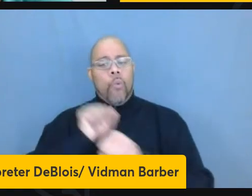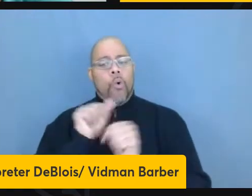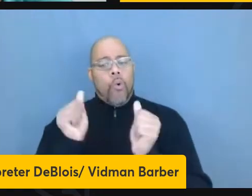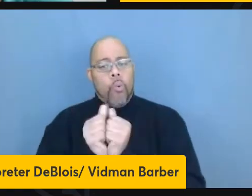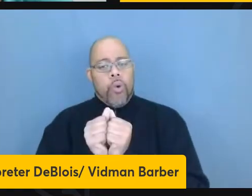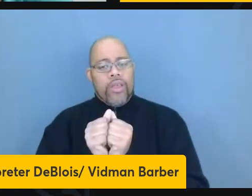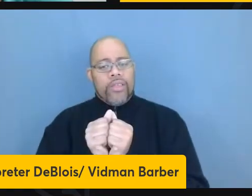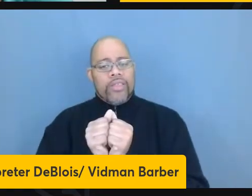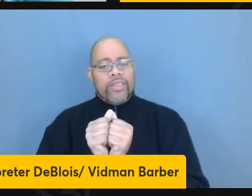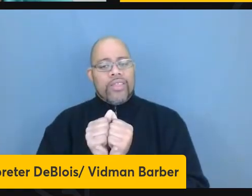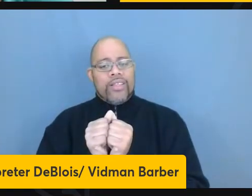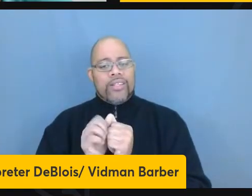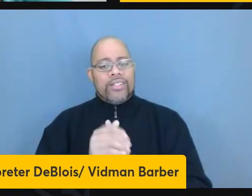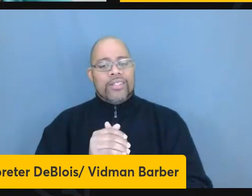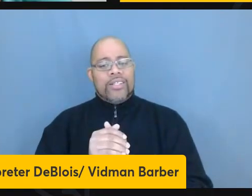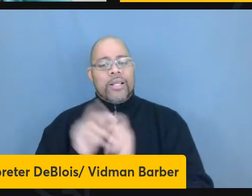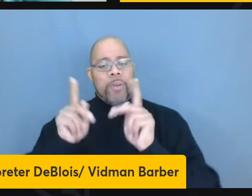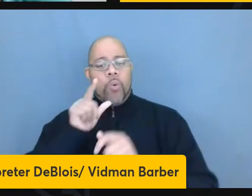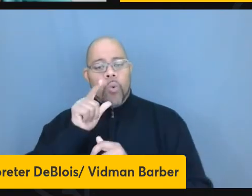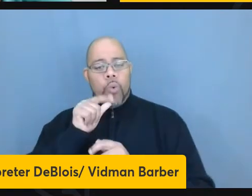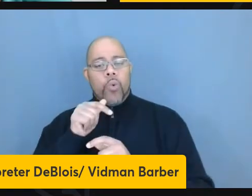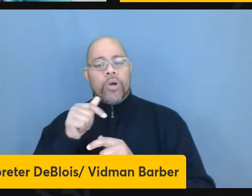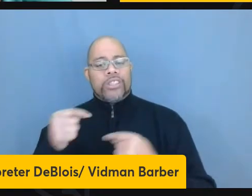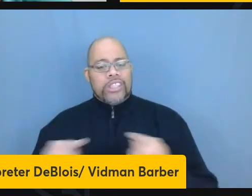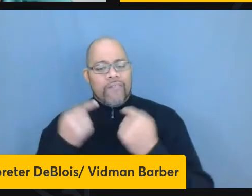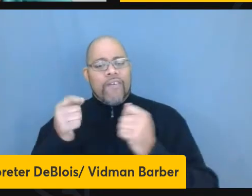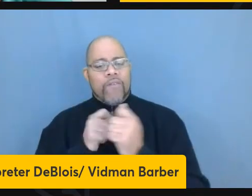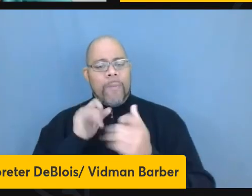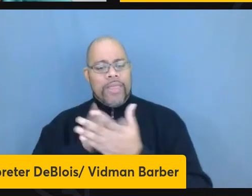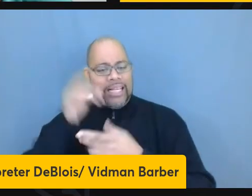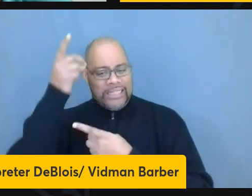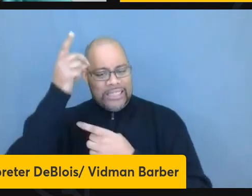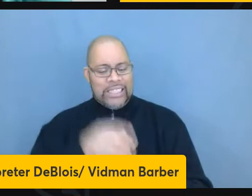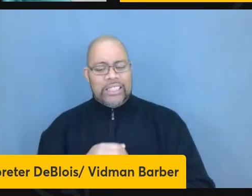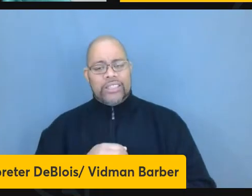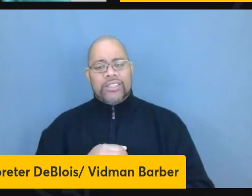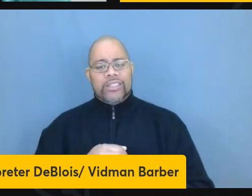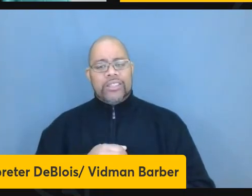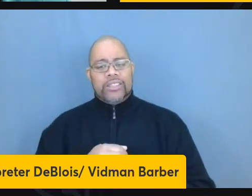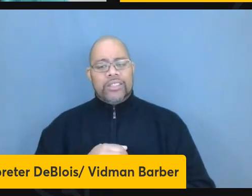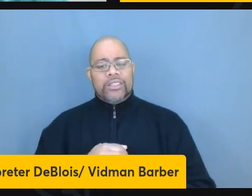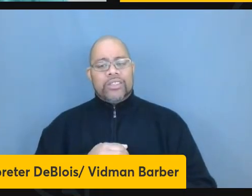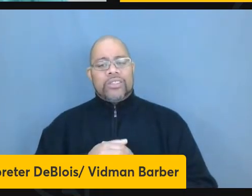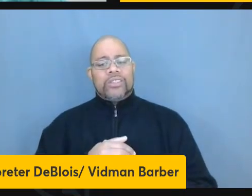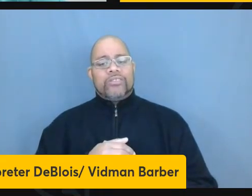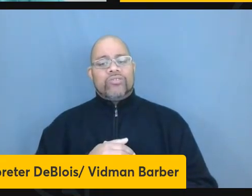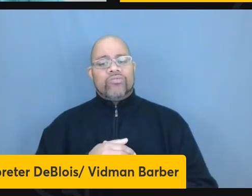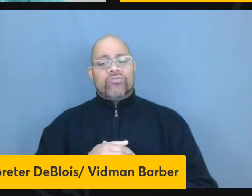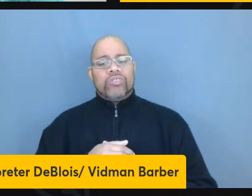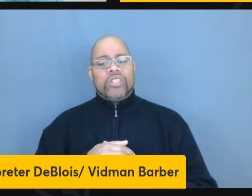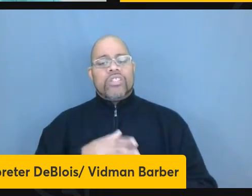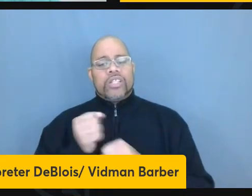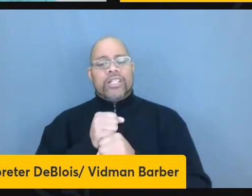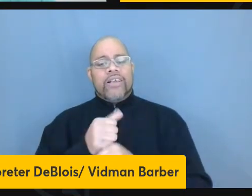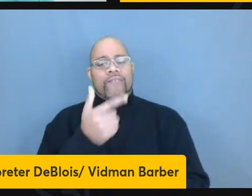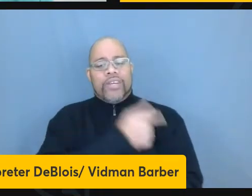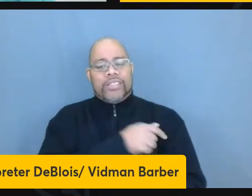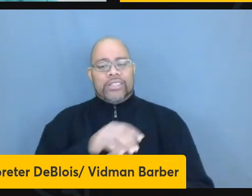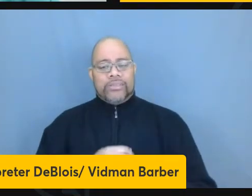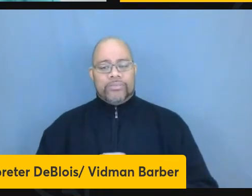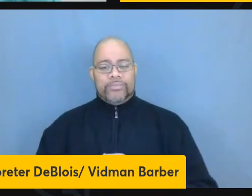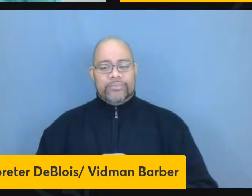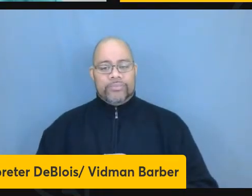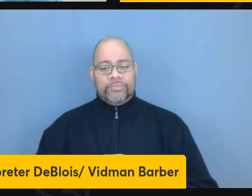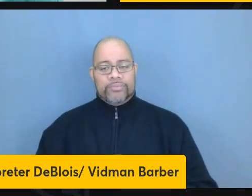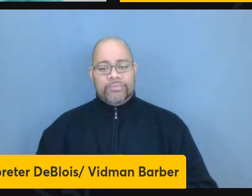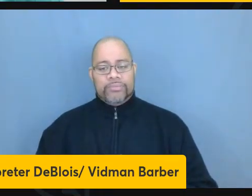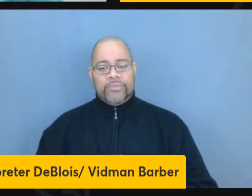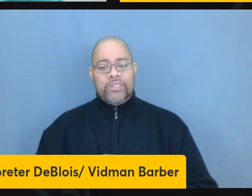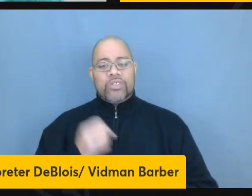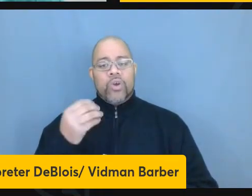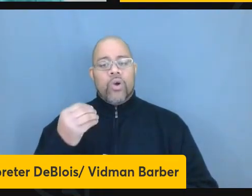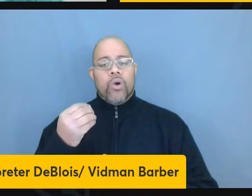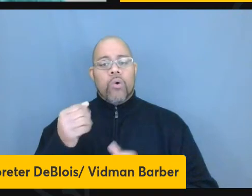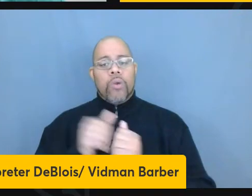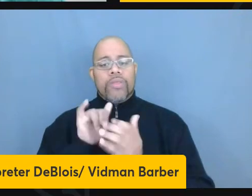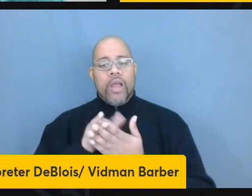the people who are suffering from the disease to drive vaccines, vaccines in malaria and malaria. So with that, we will welcome